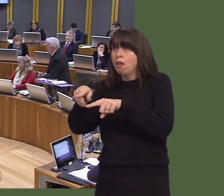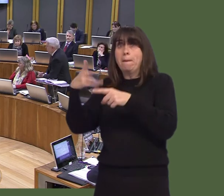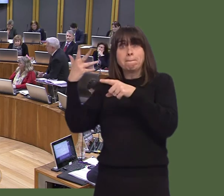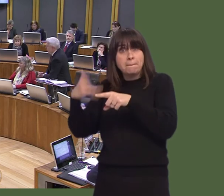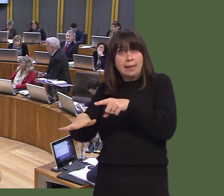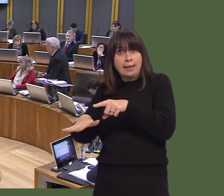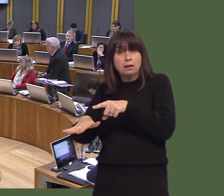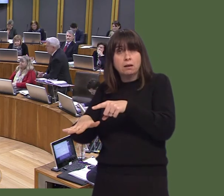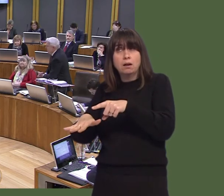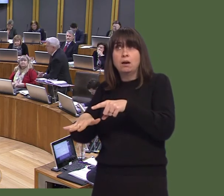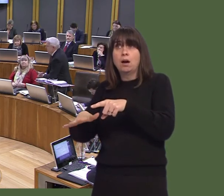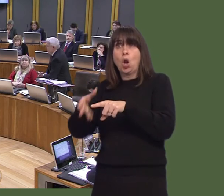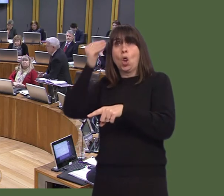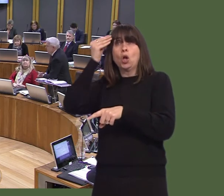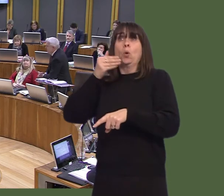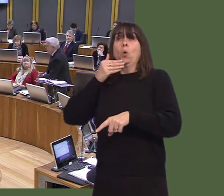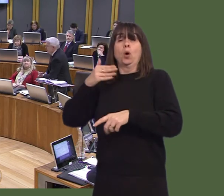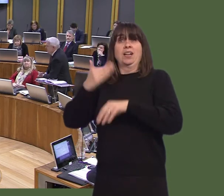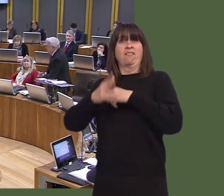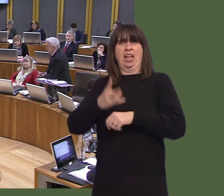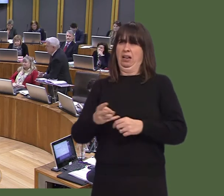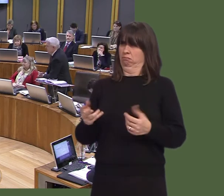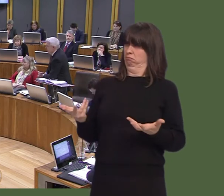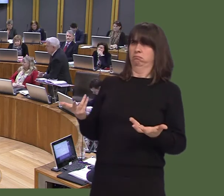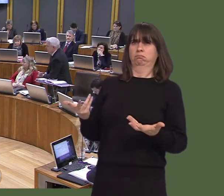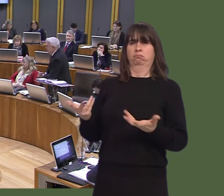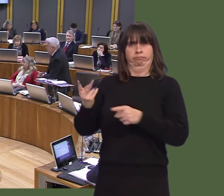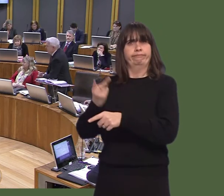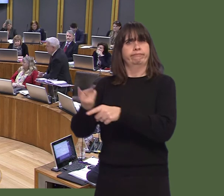board's ultimately going to recover the financial position, and a distinct lack of secondary